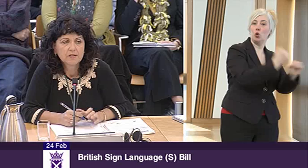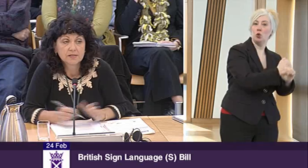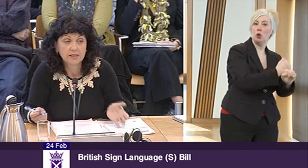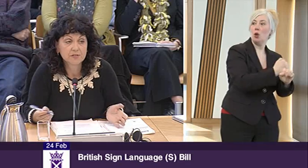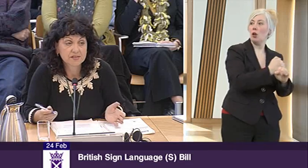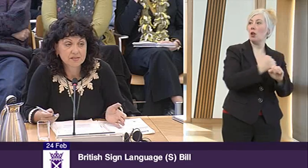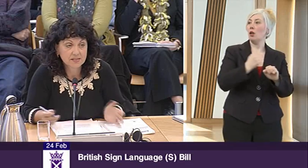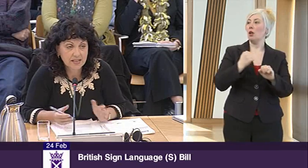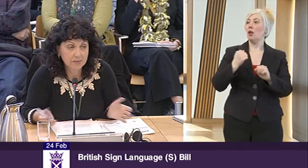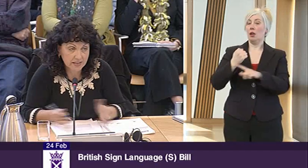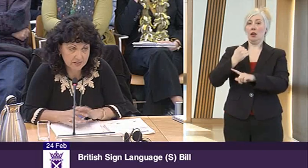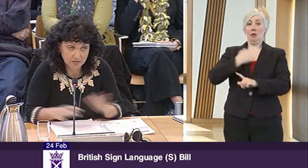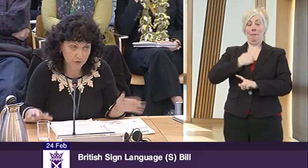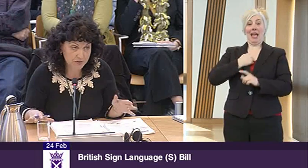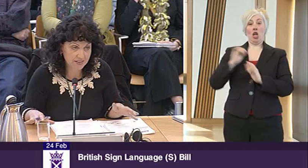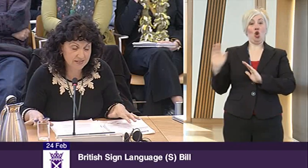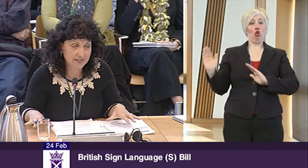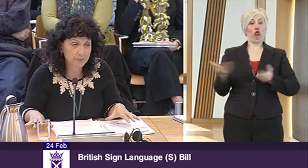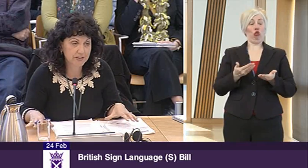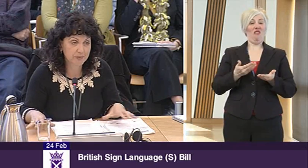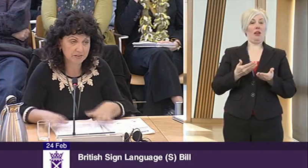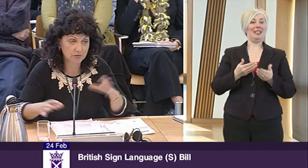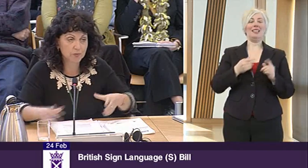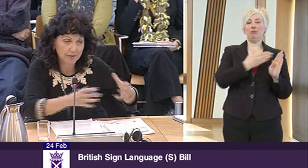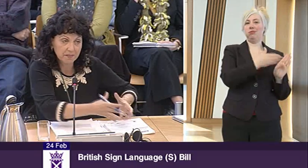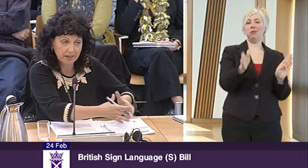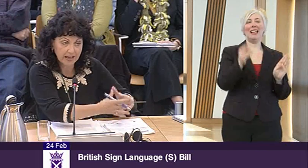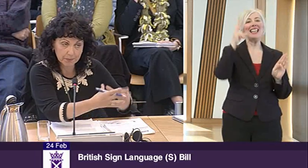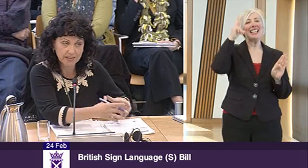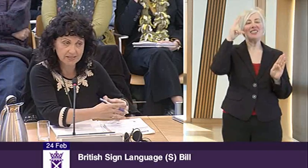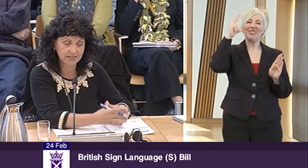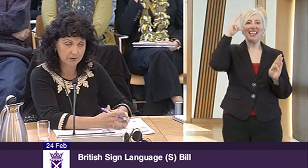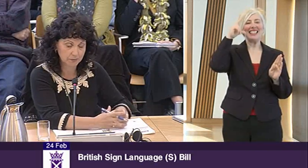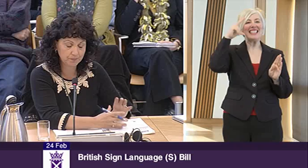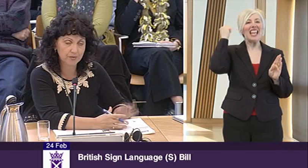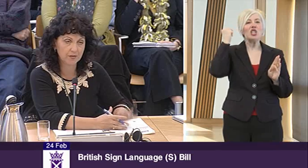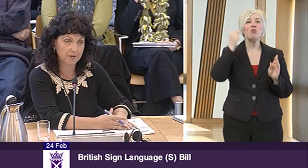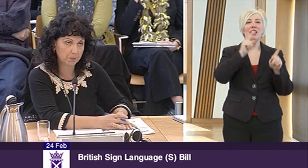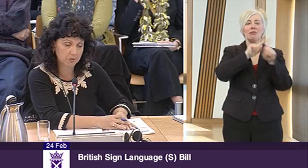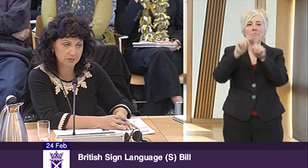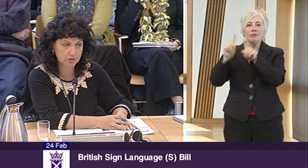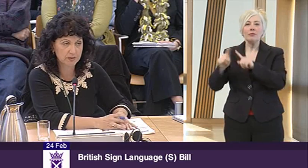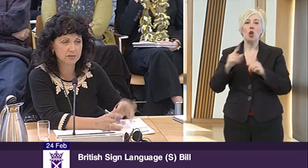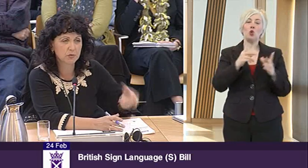Maria Dick: The service that I manage is a cross-sensory impairment service, and within